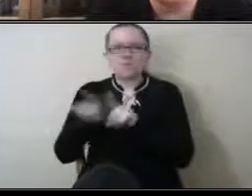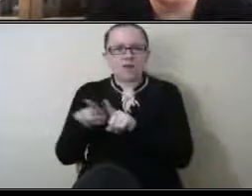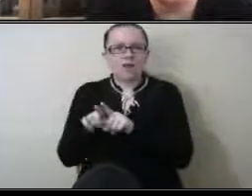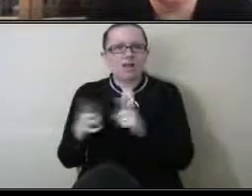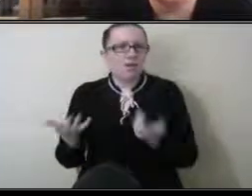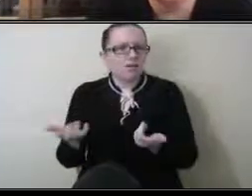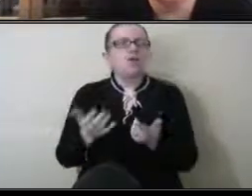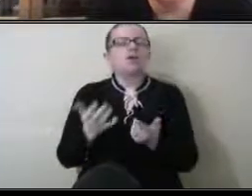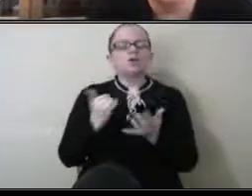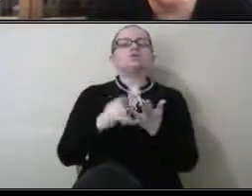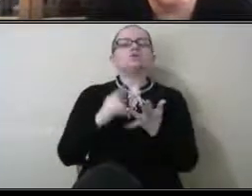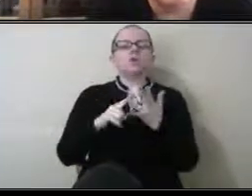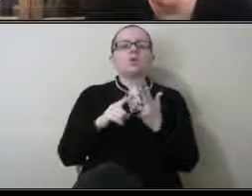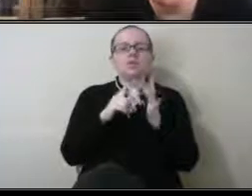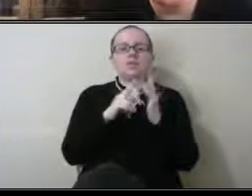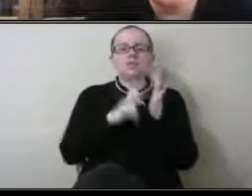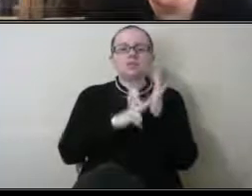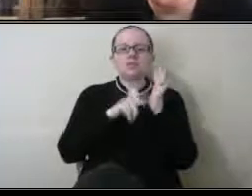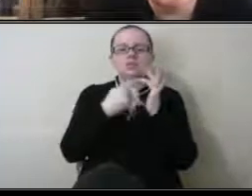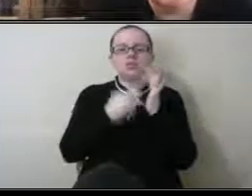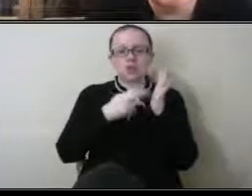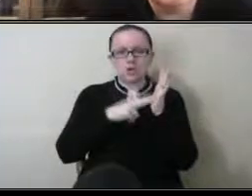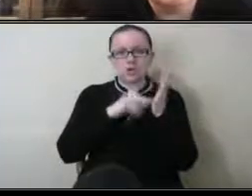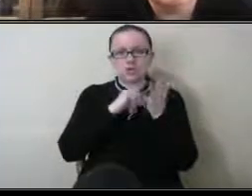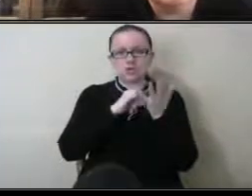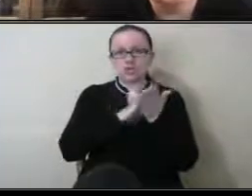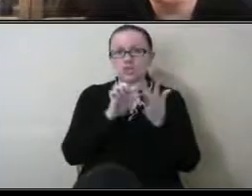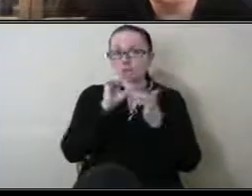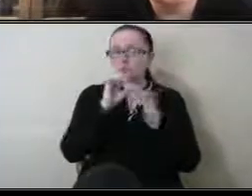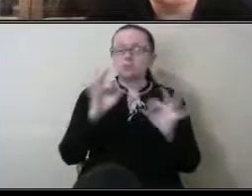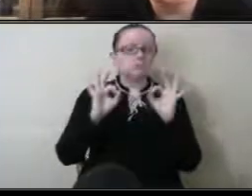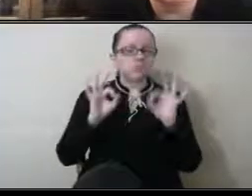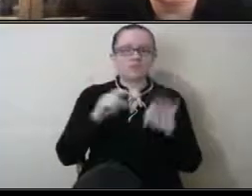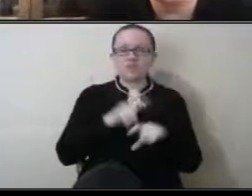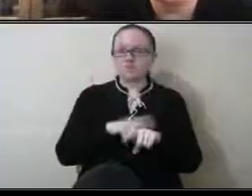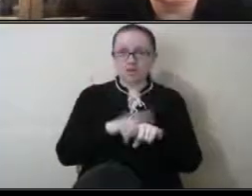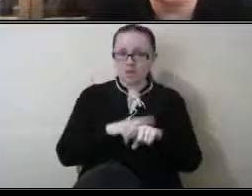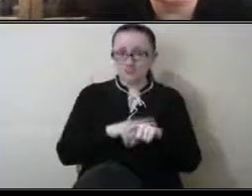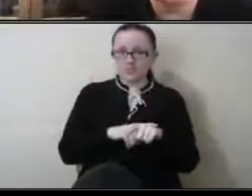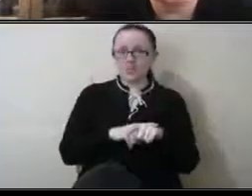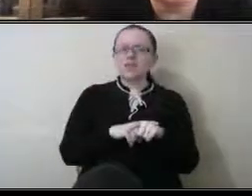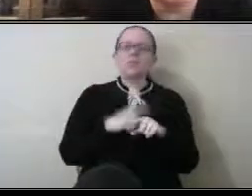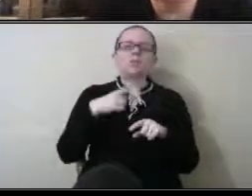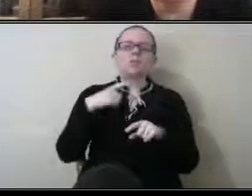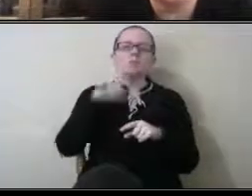and so the internship um was a perfect opportunity the festival brings on seasonal staff each year